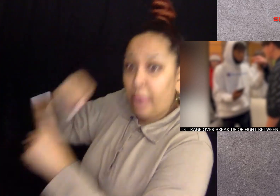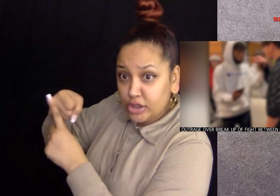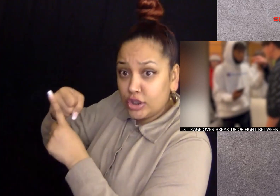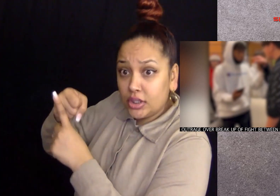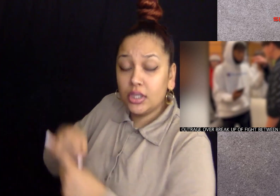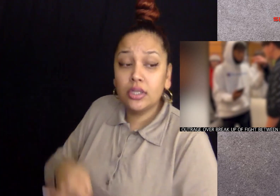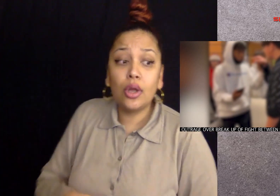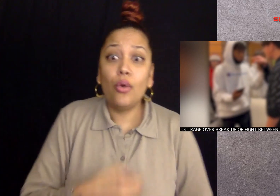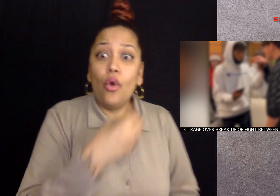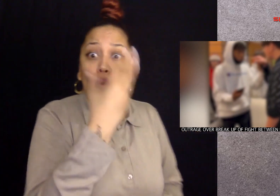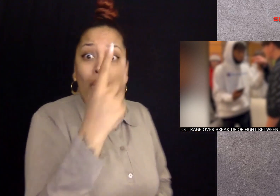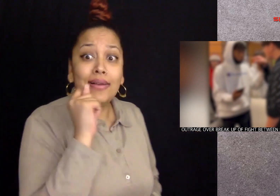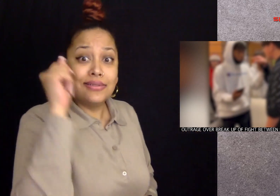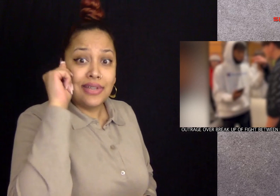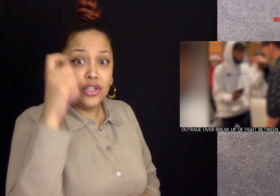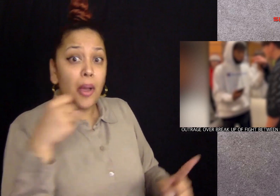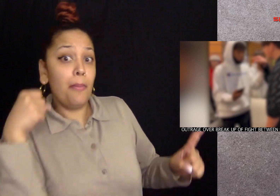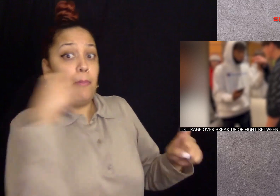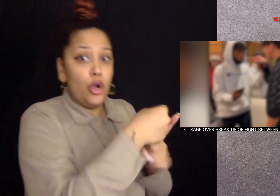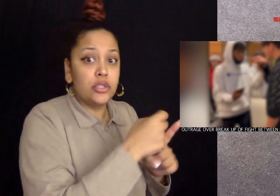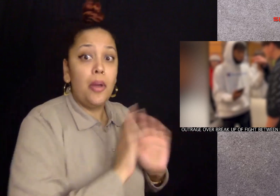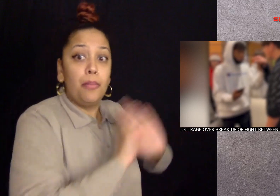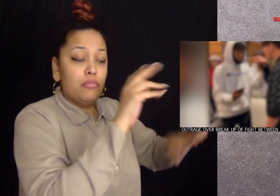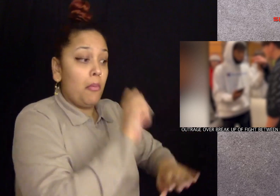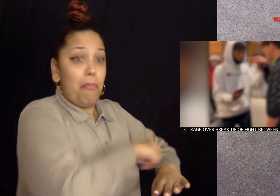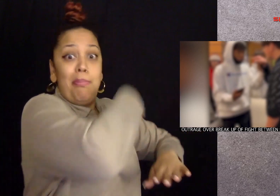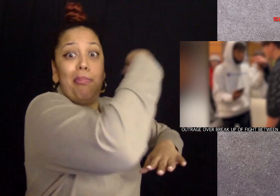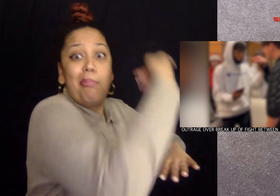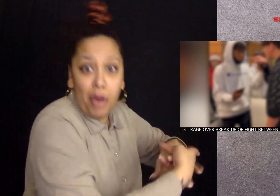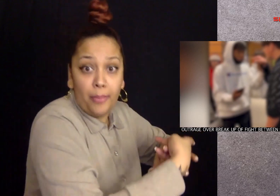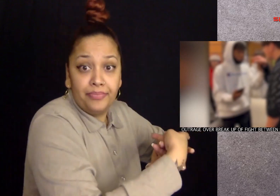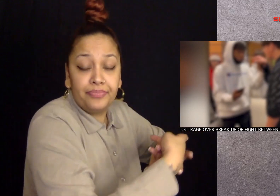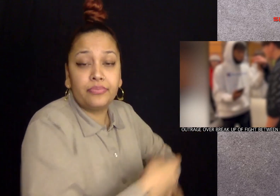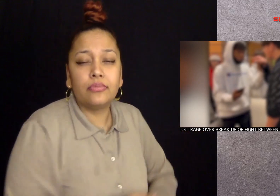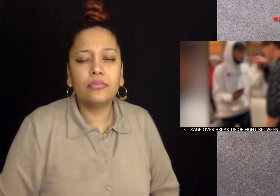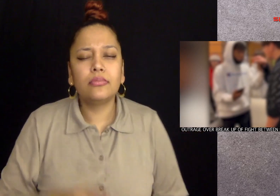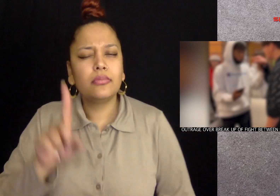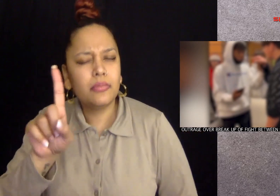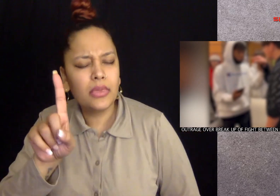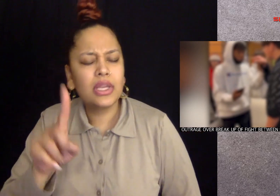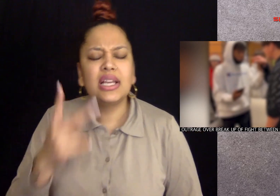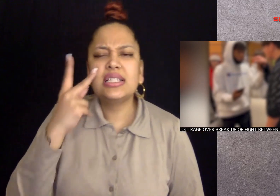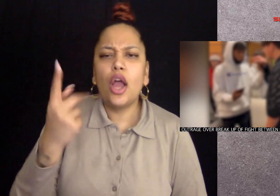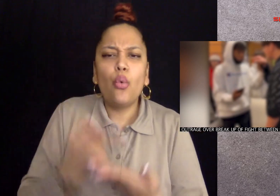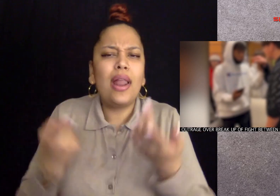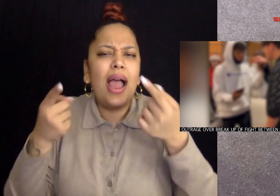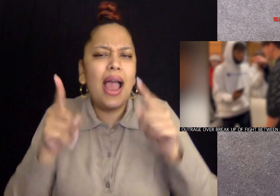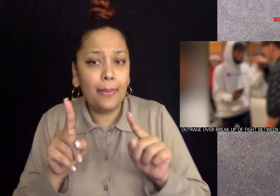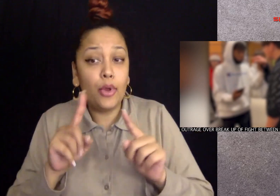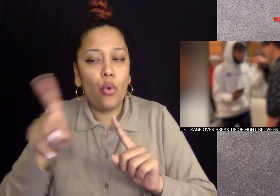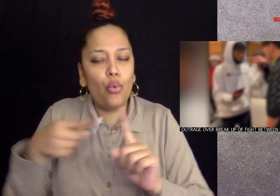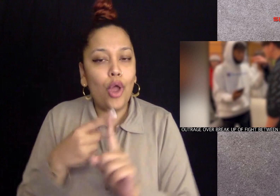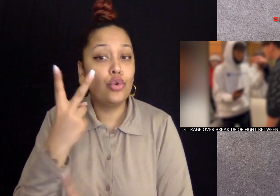teen in the chest the black teen throws a punch the white teen punches back and slams